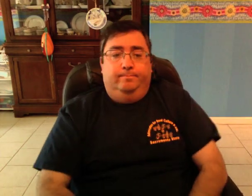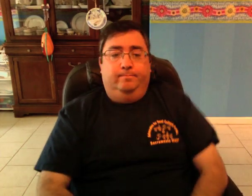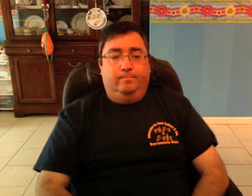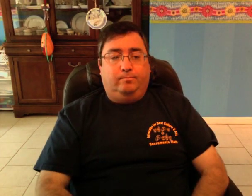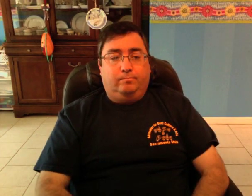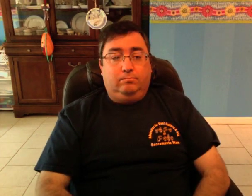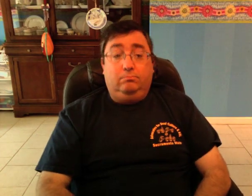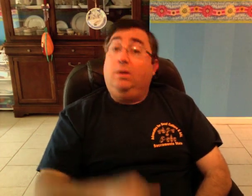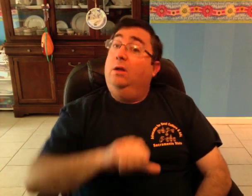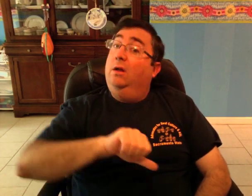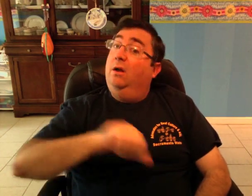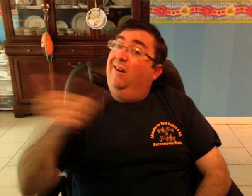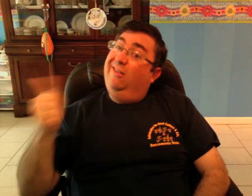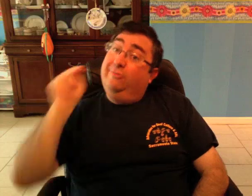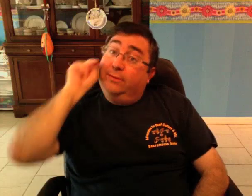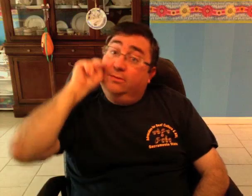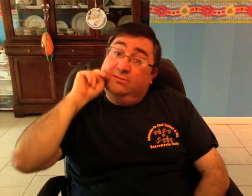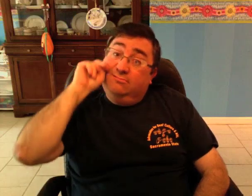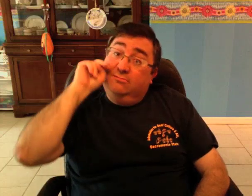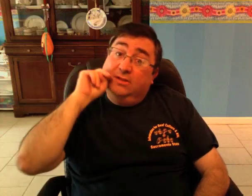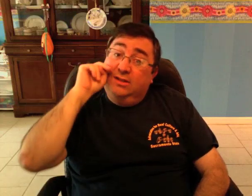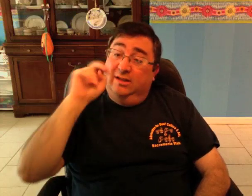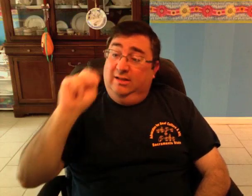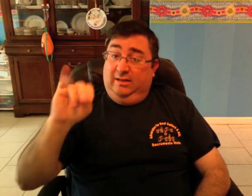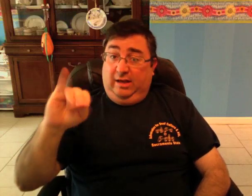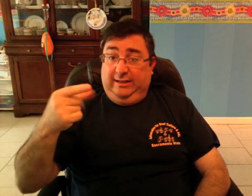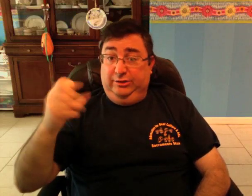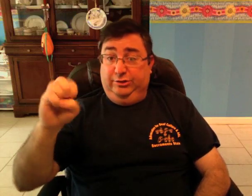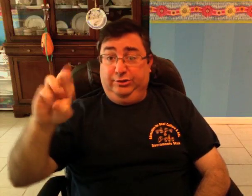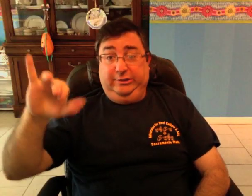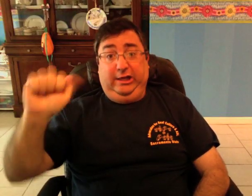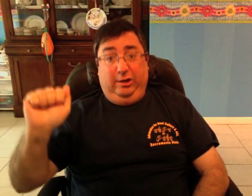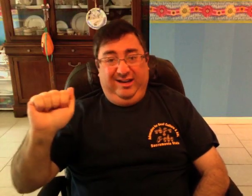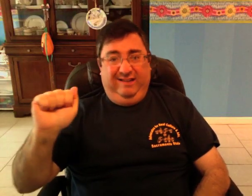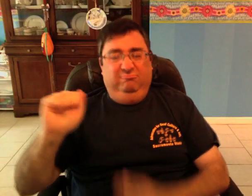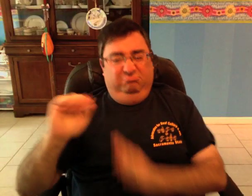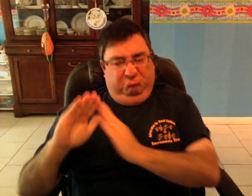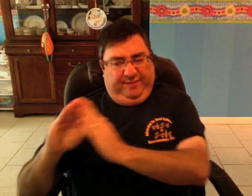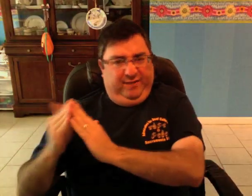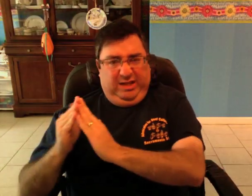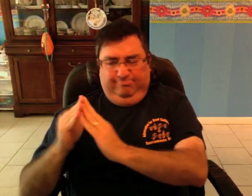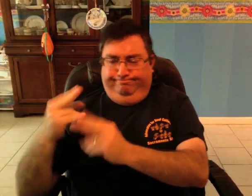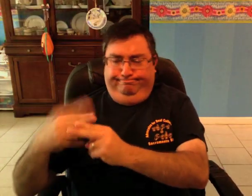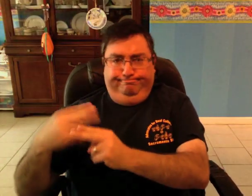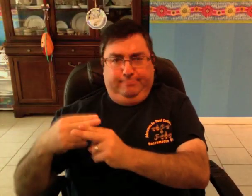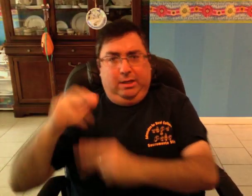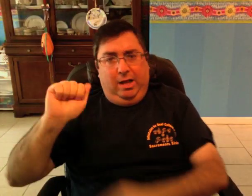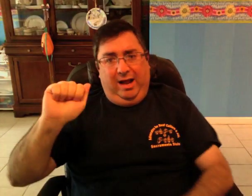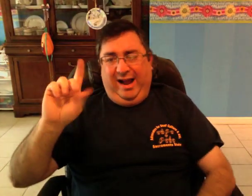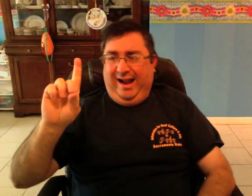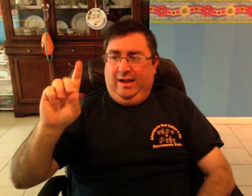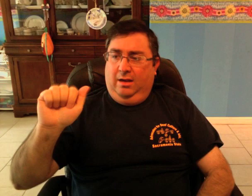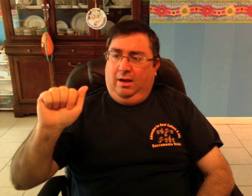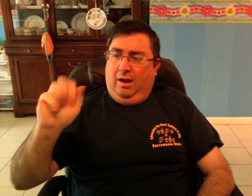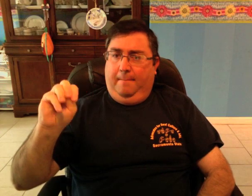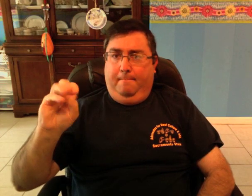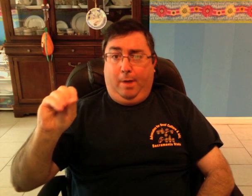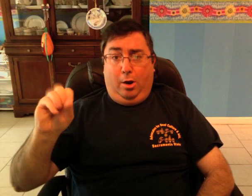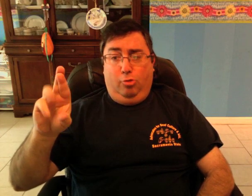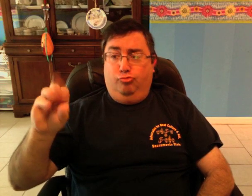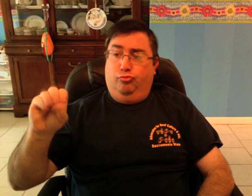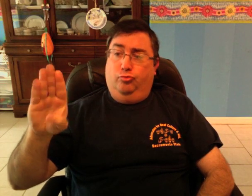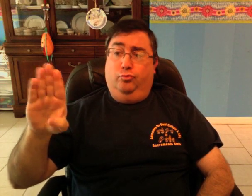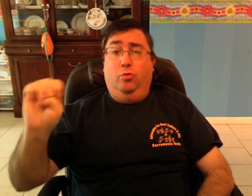In Nigeria, there is a village called Adomarobe,